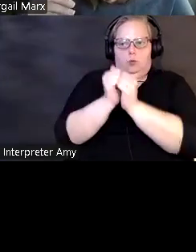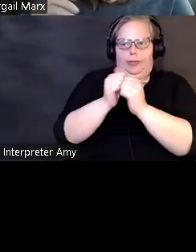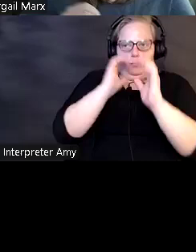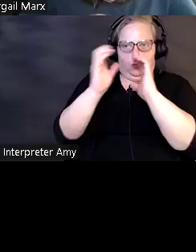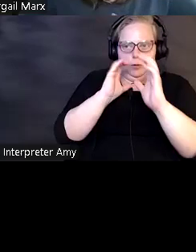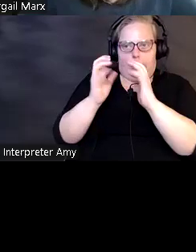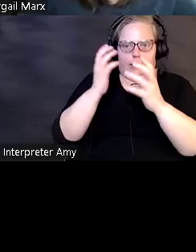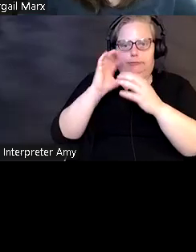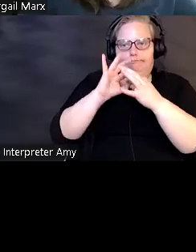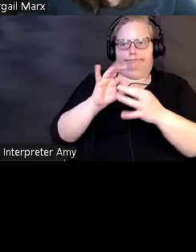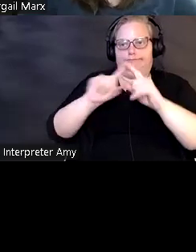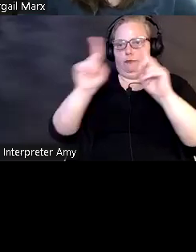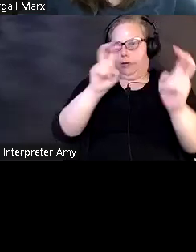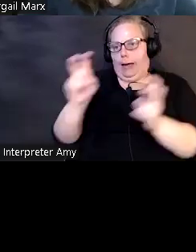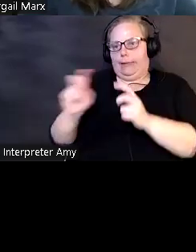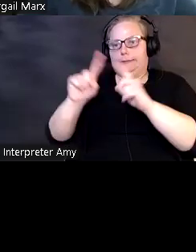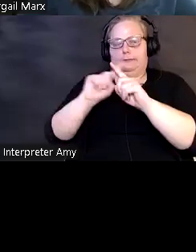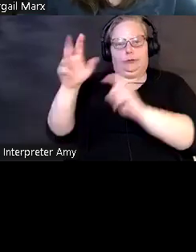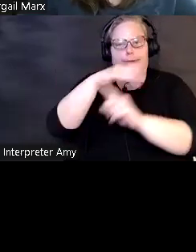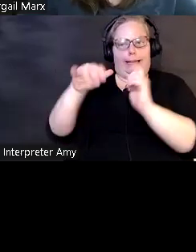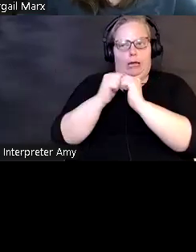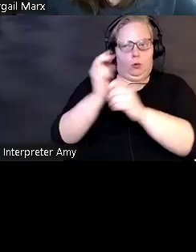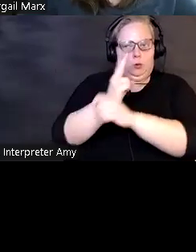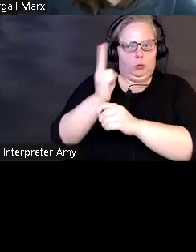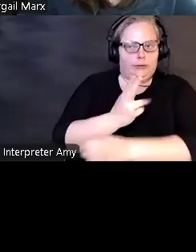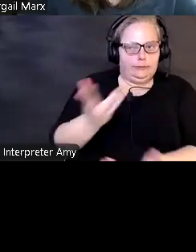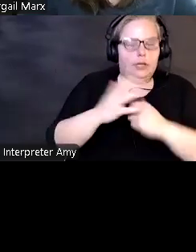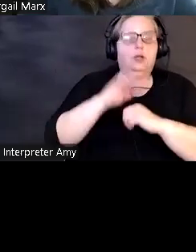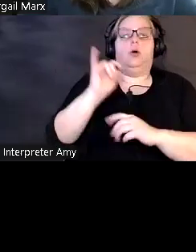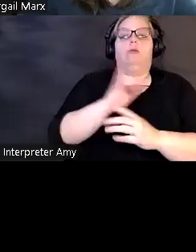about different things or in different settings? So going to the vendor website can be a really